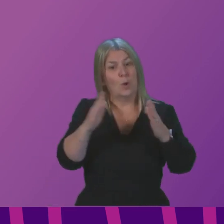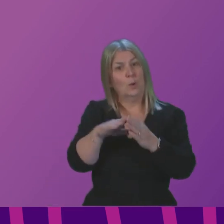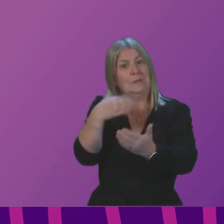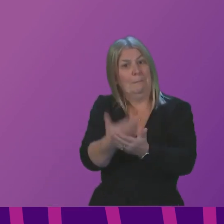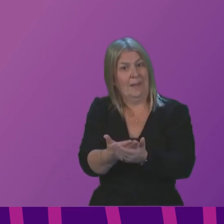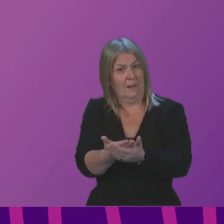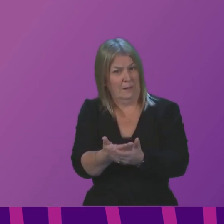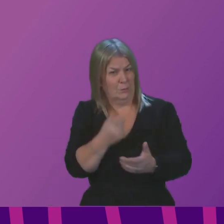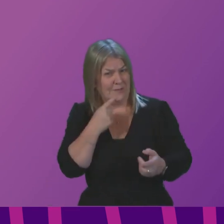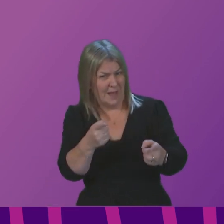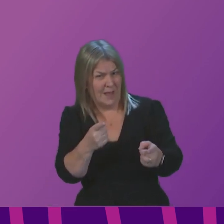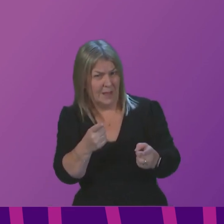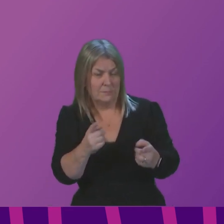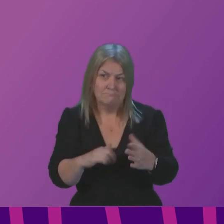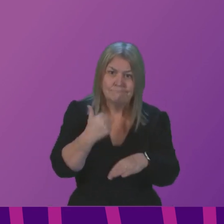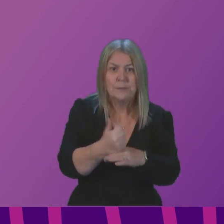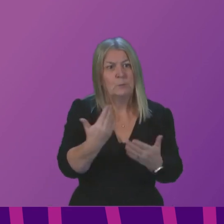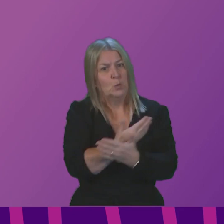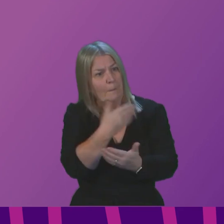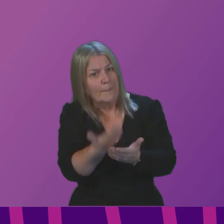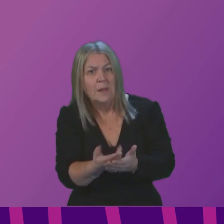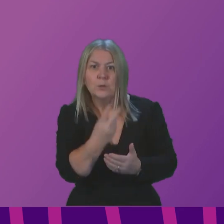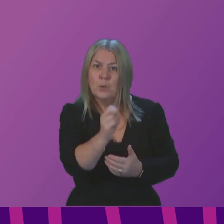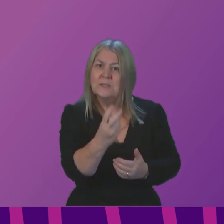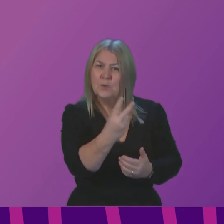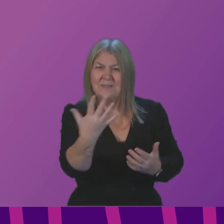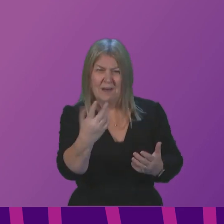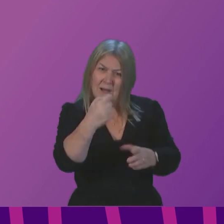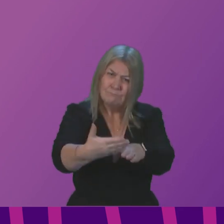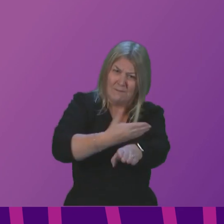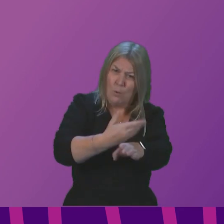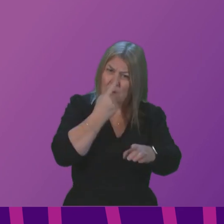as she suggested in her previous answer?